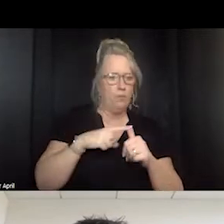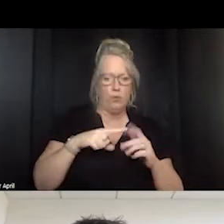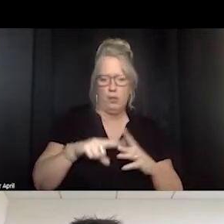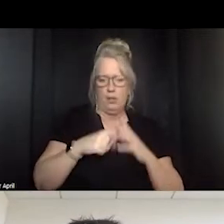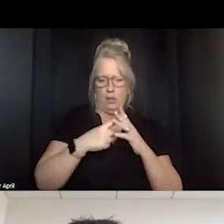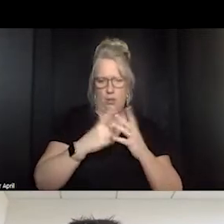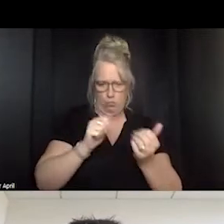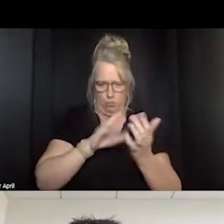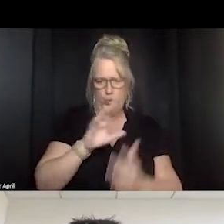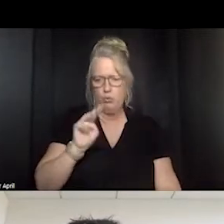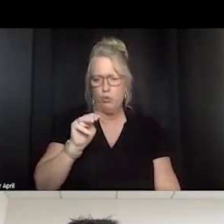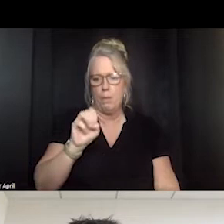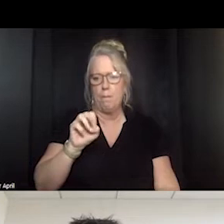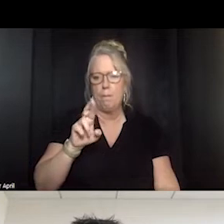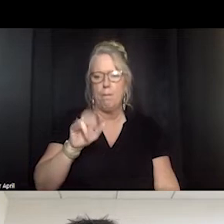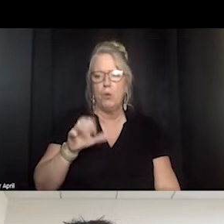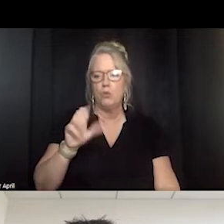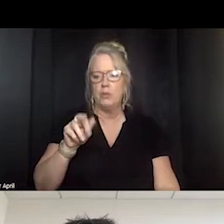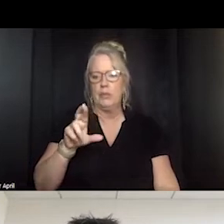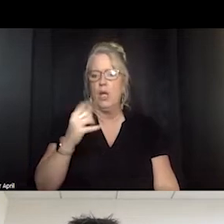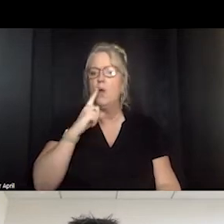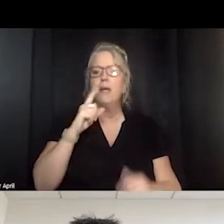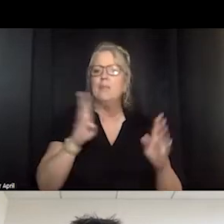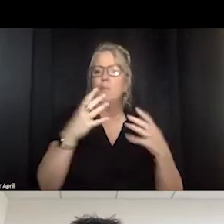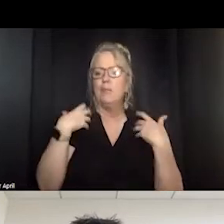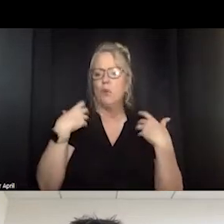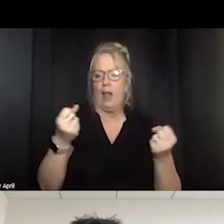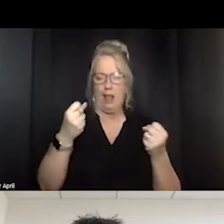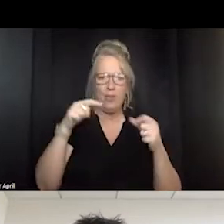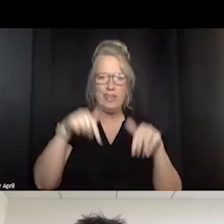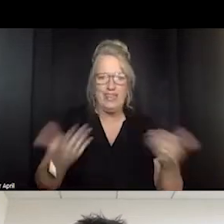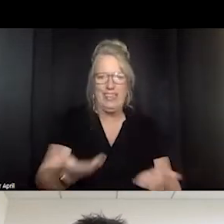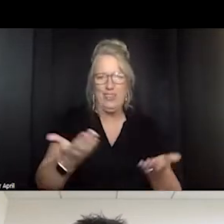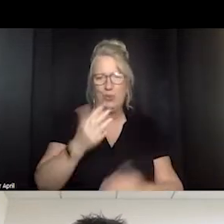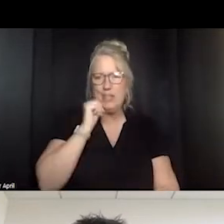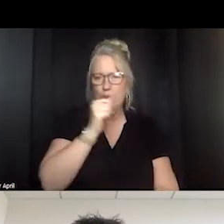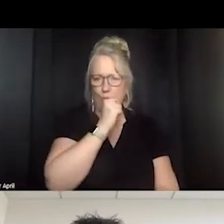MERCY CARE HERE, THE REGIONAL BEHAVIORAL HEALTH AUTHORITY HERE IN ARIZONA, WHEN WE HAD,